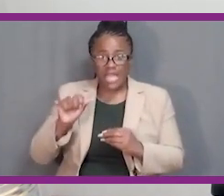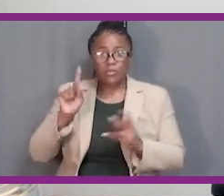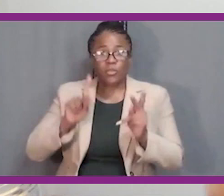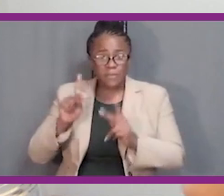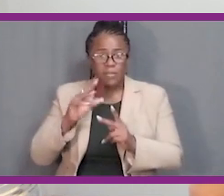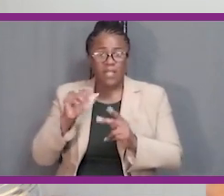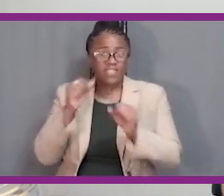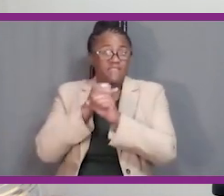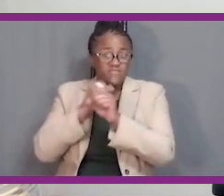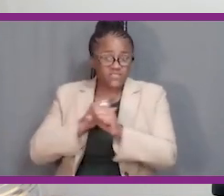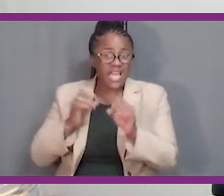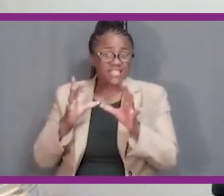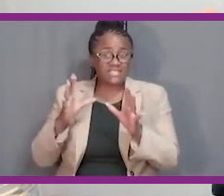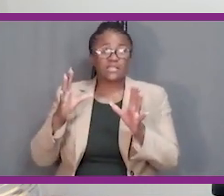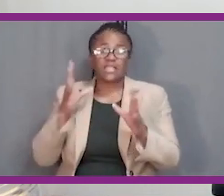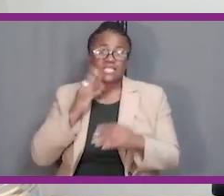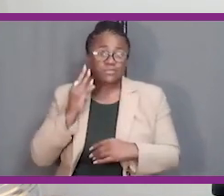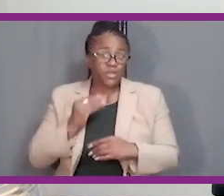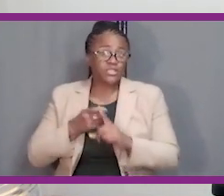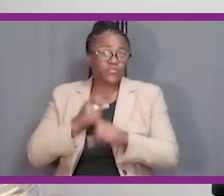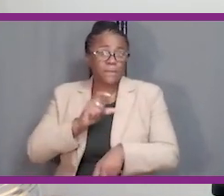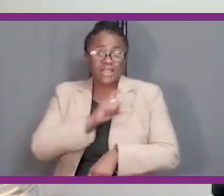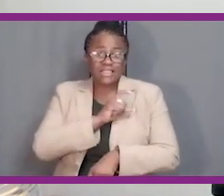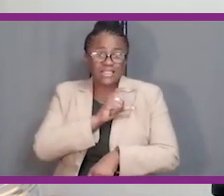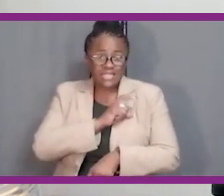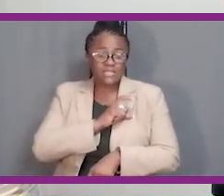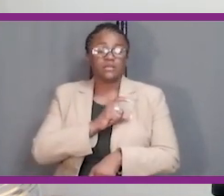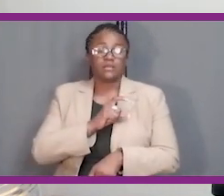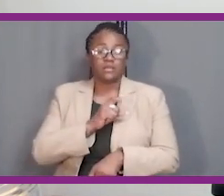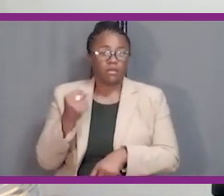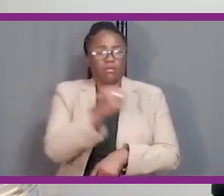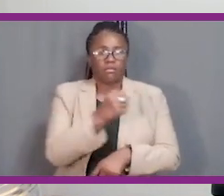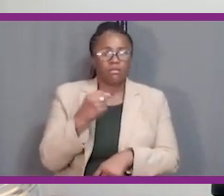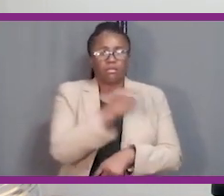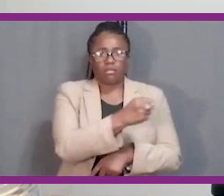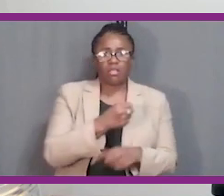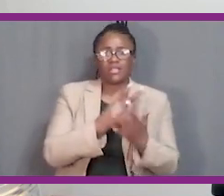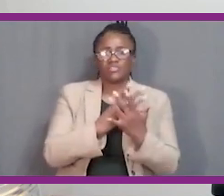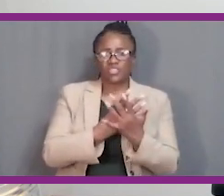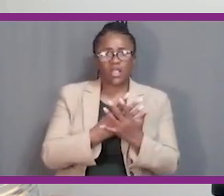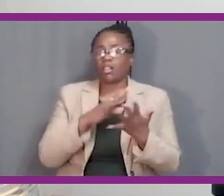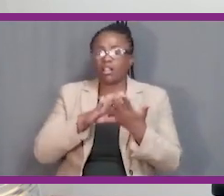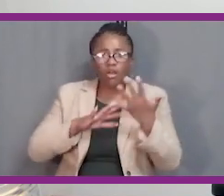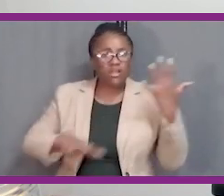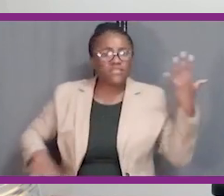I mean, we could go on and on and on, that that is a disability issue as well, even though it's